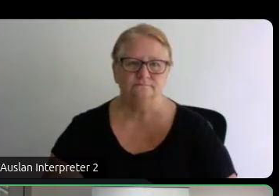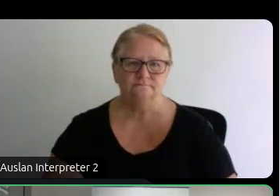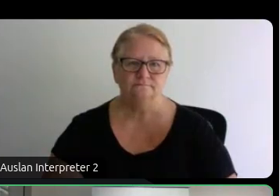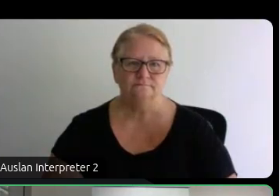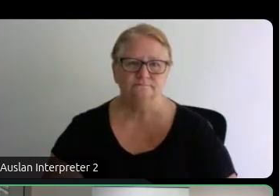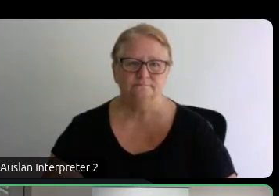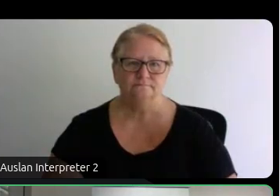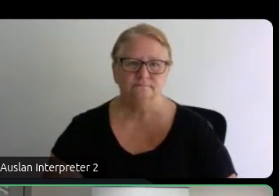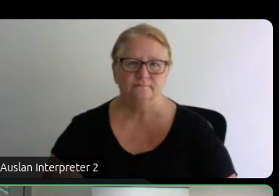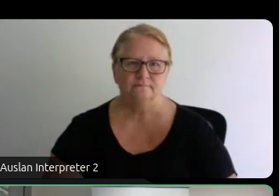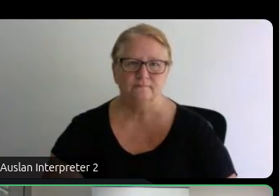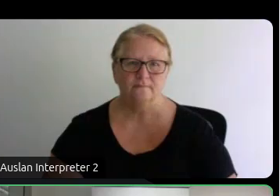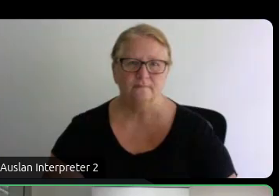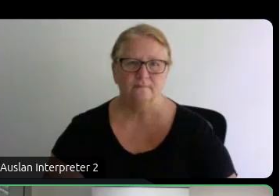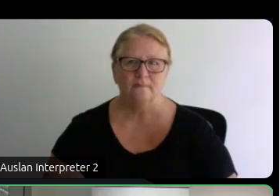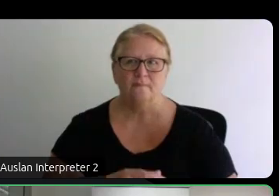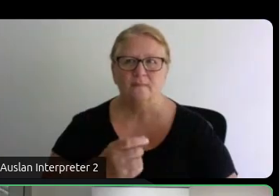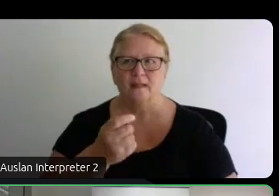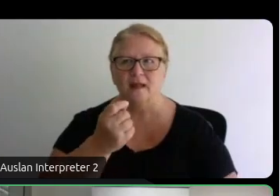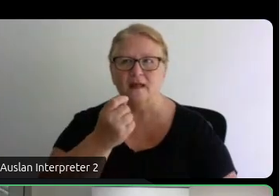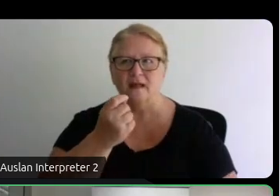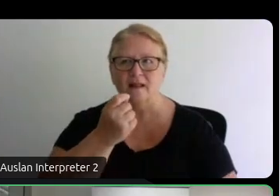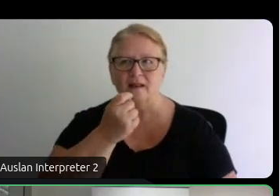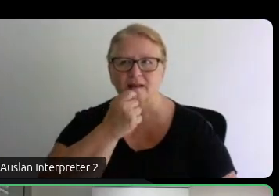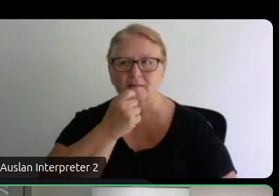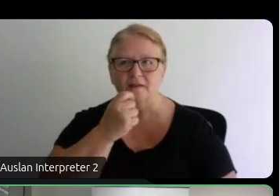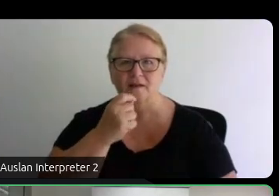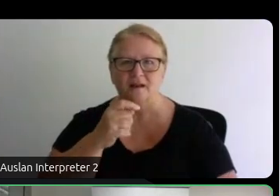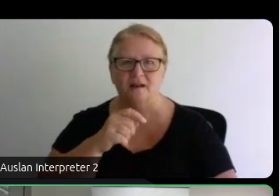we've got a little bit of time for questions. It is 1:00, but we'll go through what we've